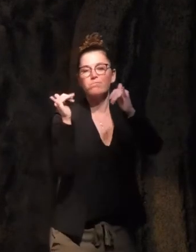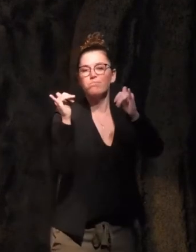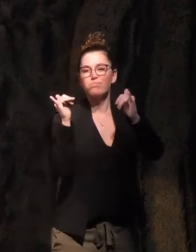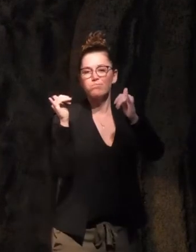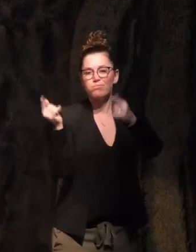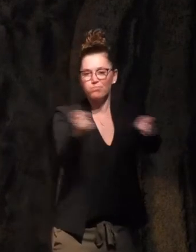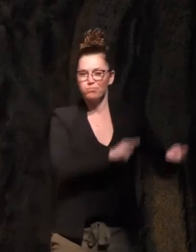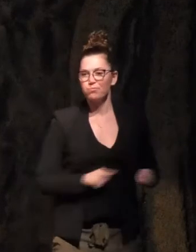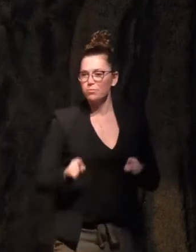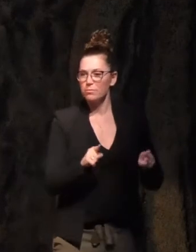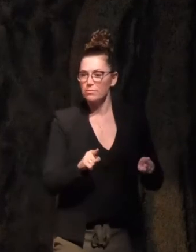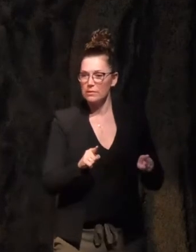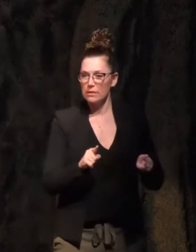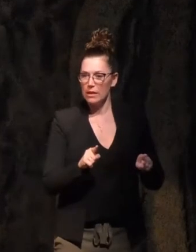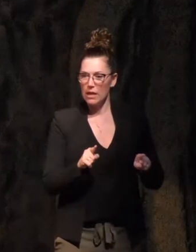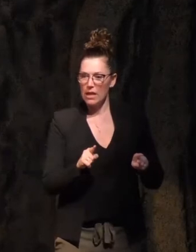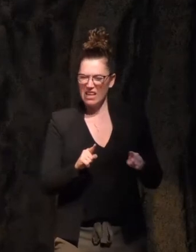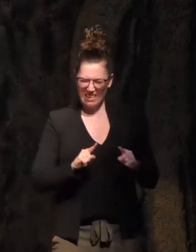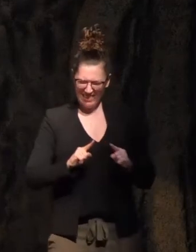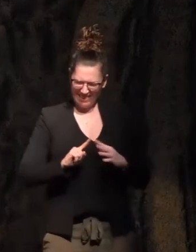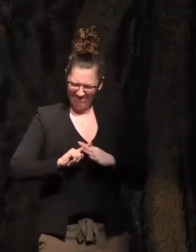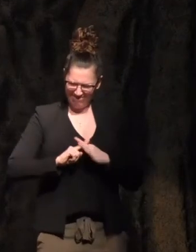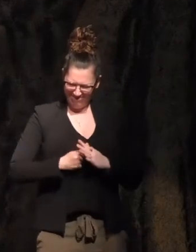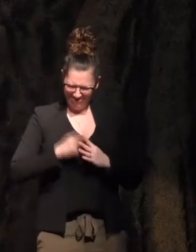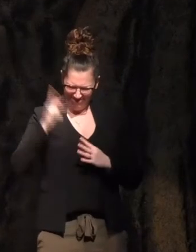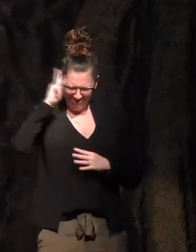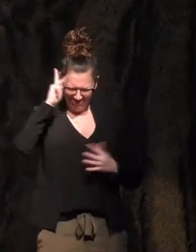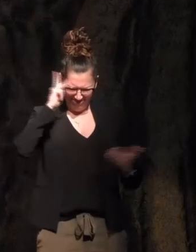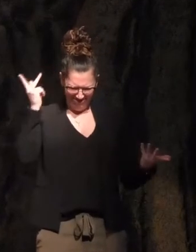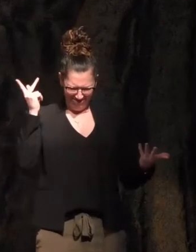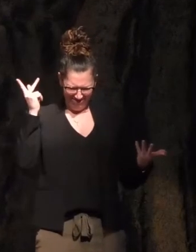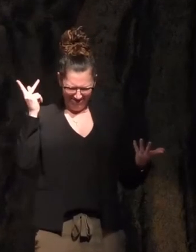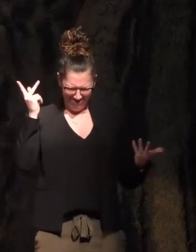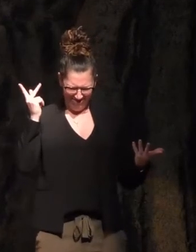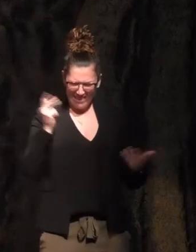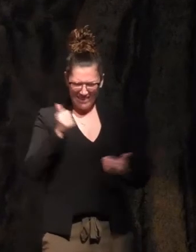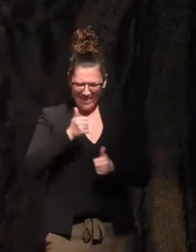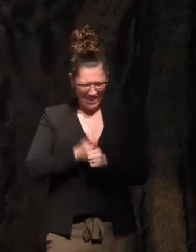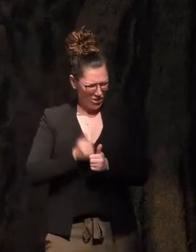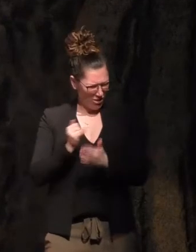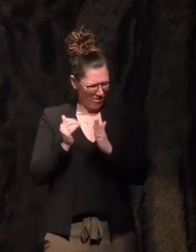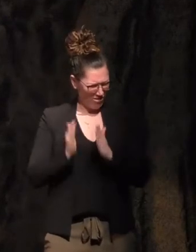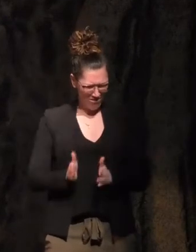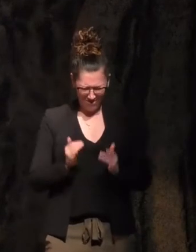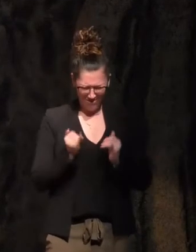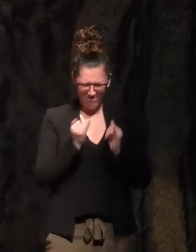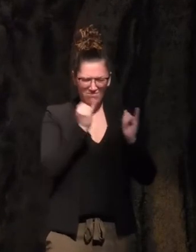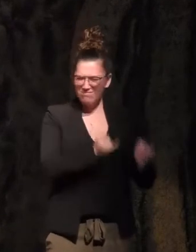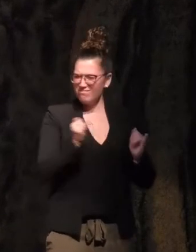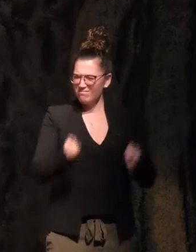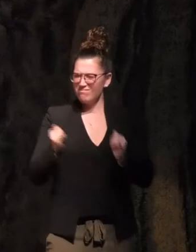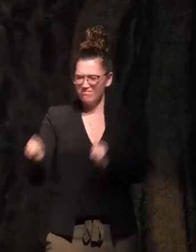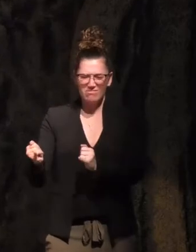In a highly fraught environment of a bunch of independent artists who'd barely kept it going into their early 30s, we made an explicit decision